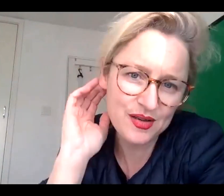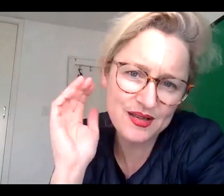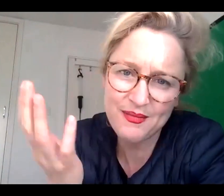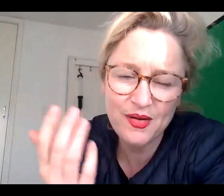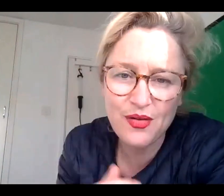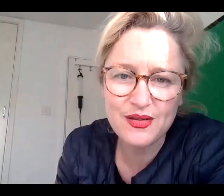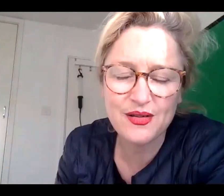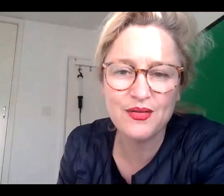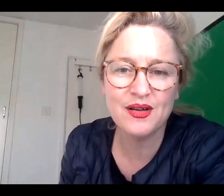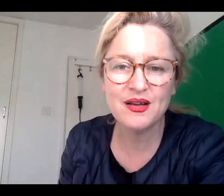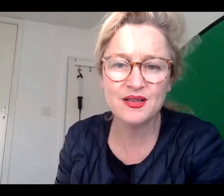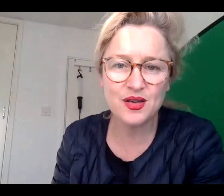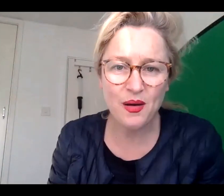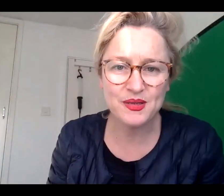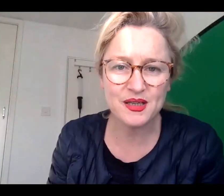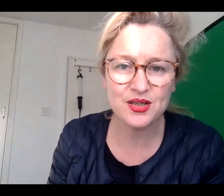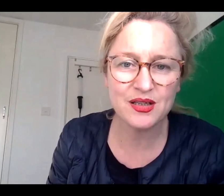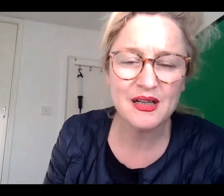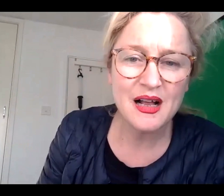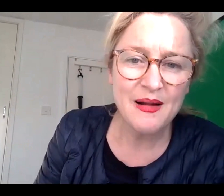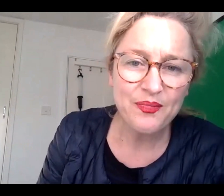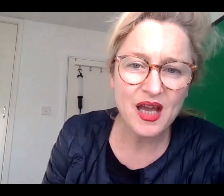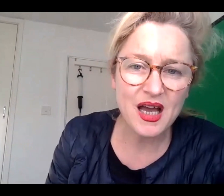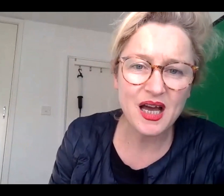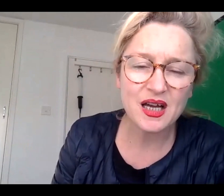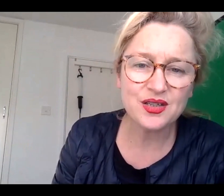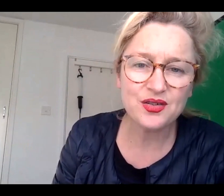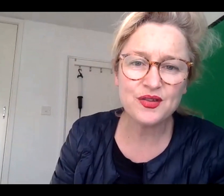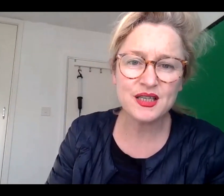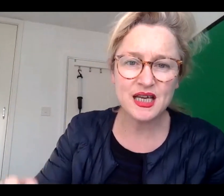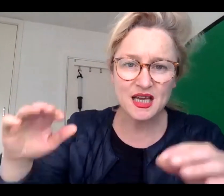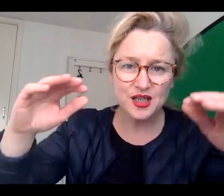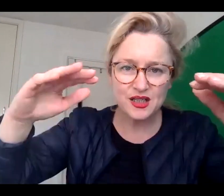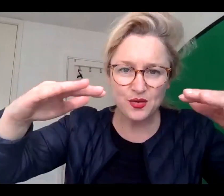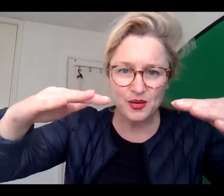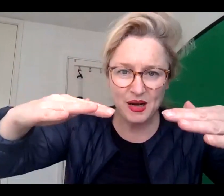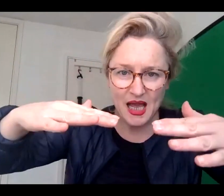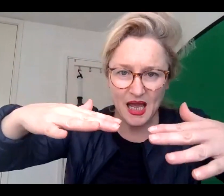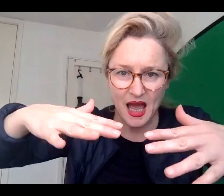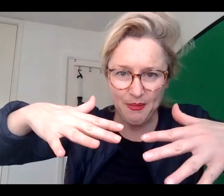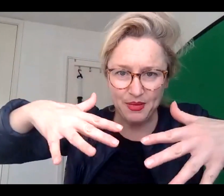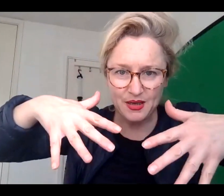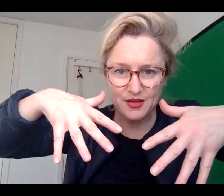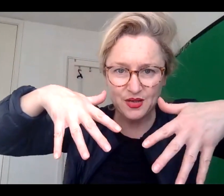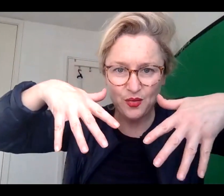of course, and also so oppositional, I took it off the stage and so the play happened